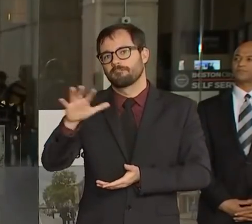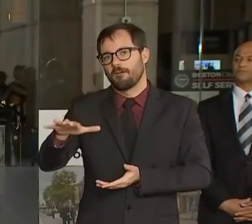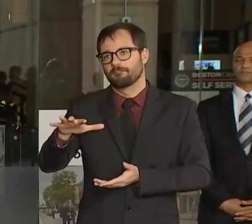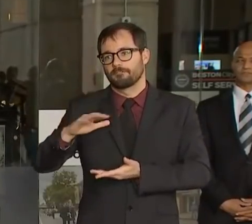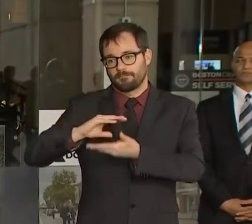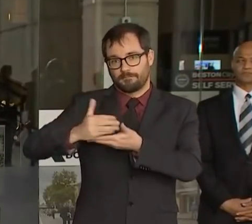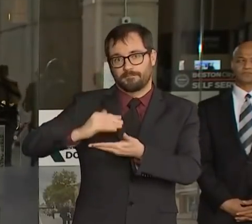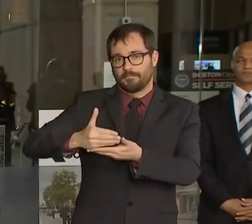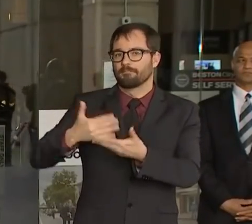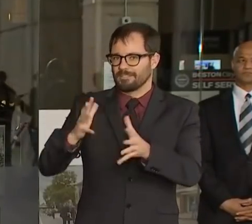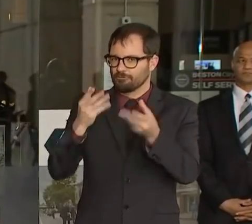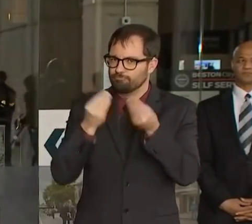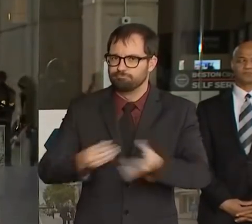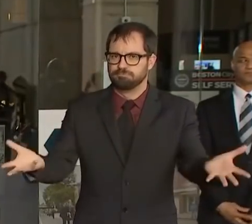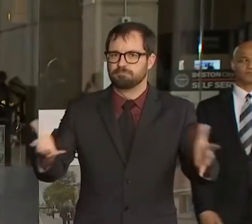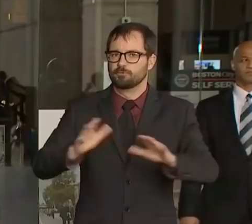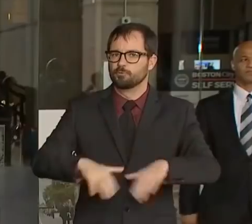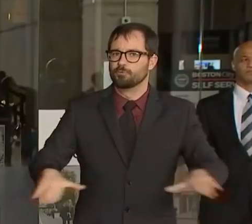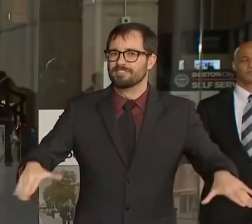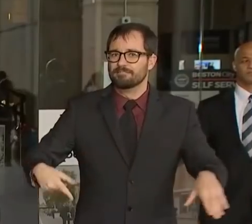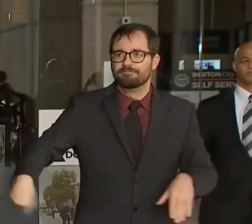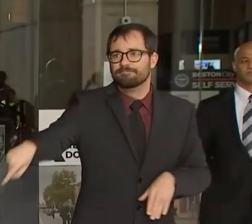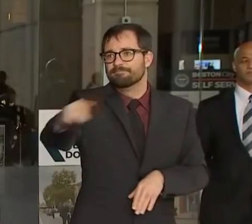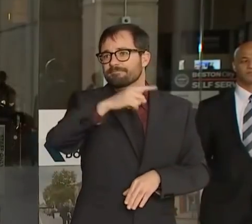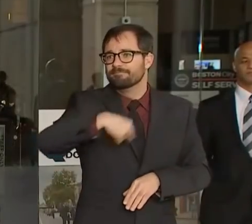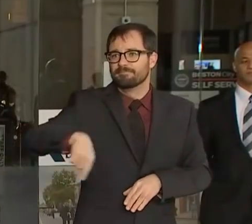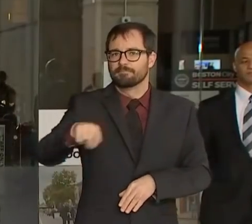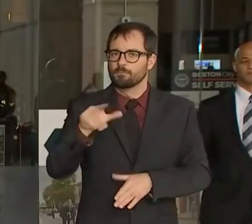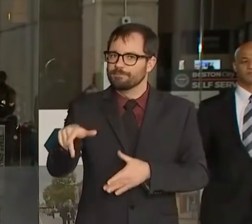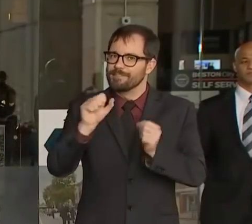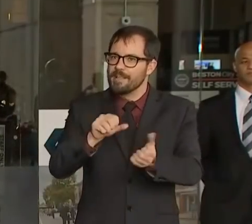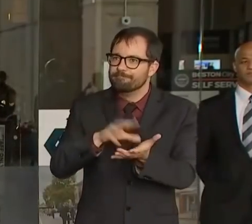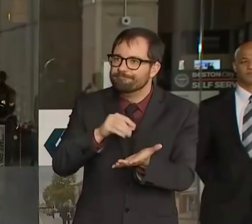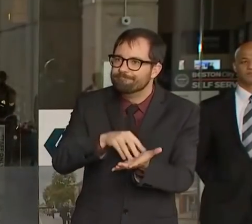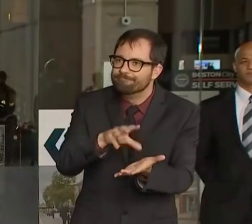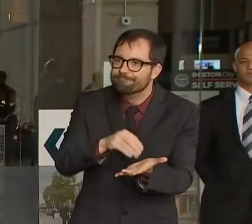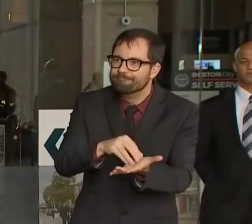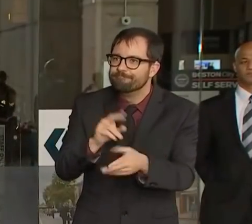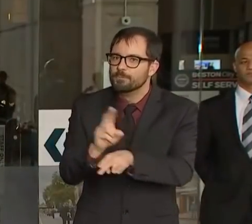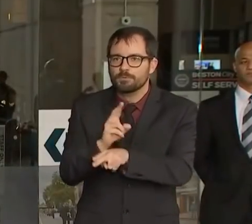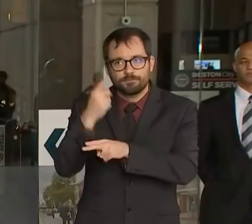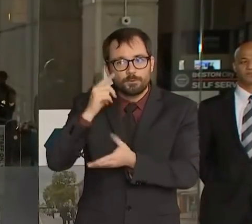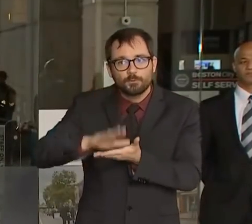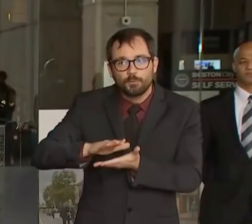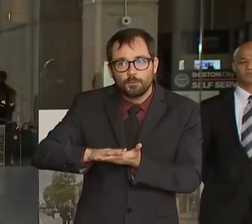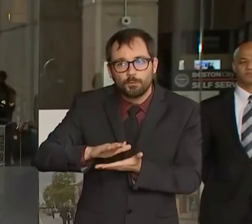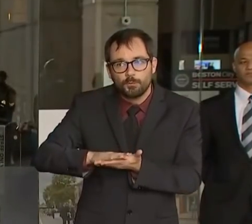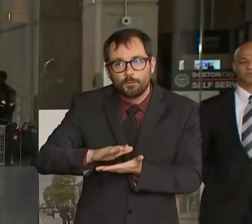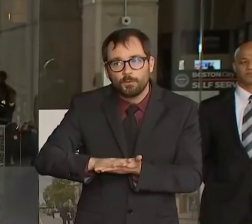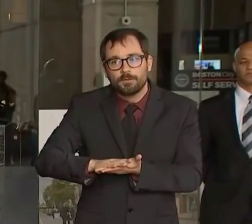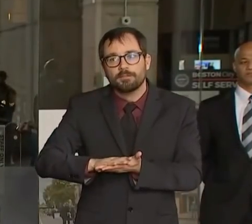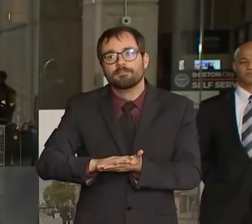THERE IS MORE TO GO. WE HAVE VOLUNTEER TEACHERS AND SCHOOL LEADERS. I WANT TO SHOUT OUT TO SCHOOL LEADERS FOR THE GREAT WORK THEY